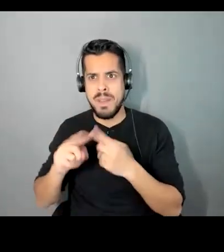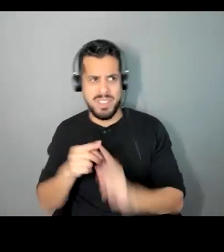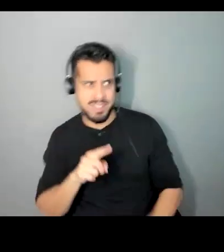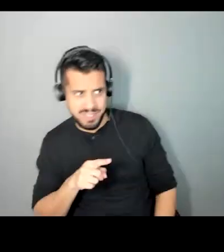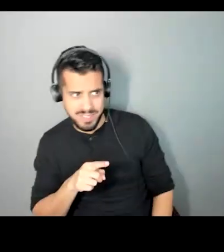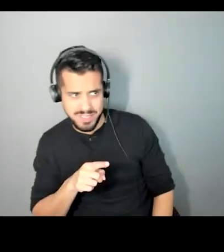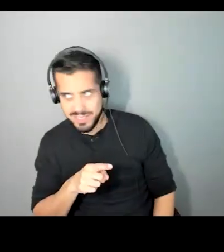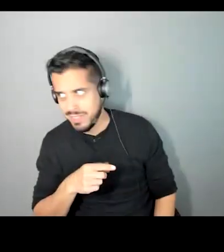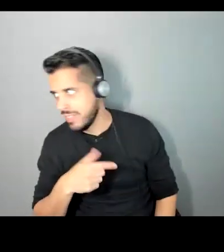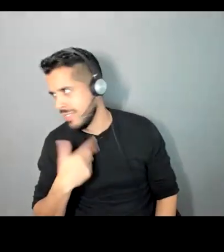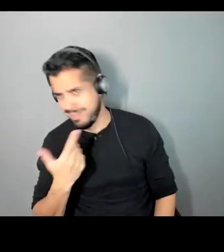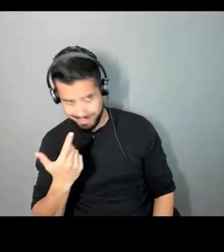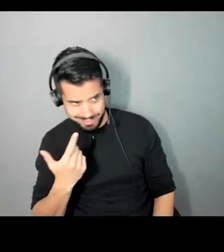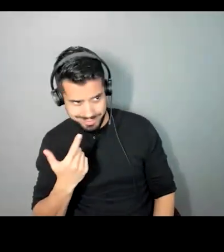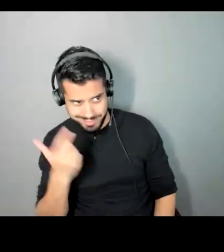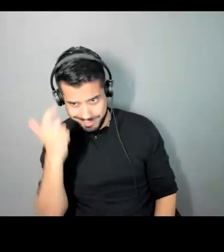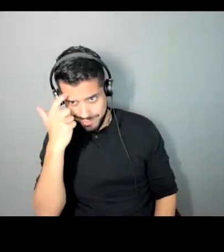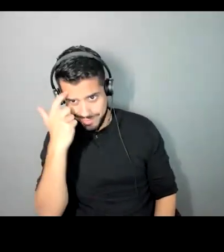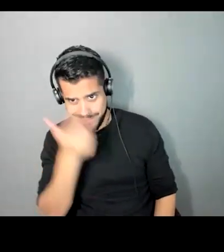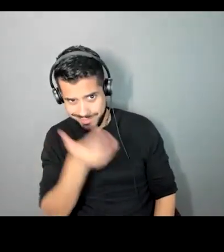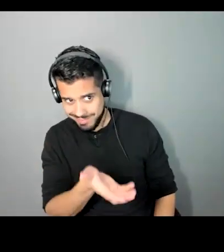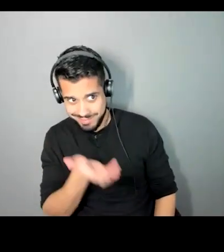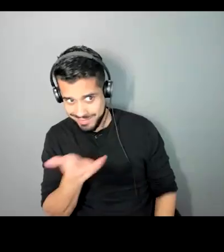They-- (chuckles) they-- they-- they had no idea. Like, what?